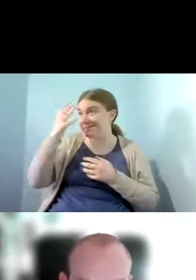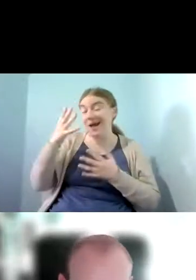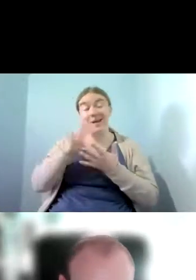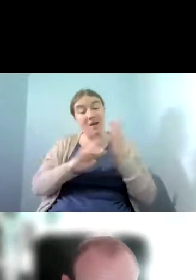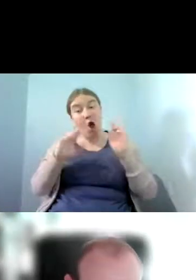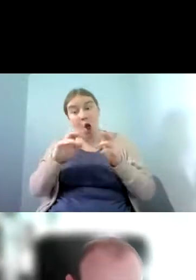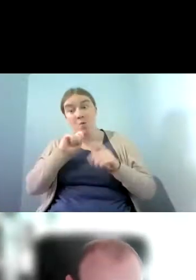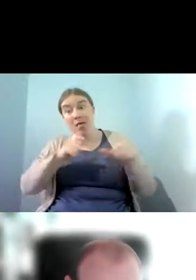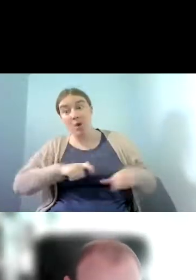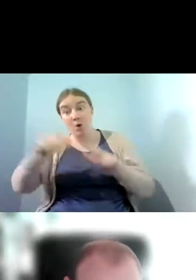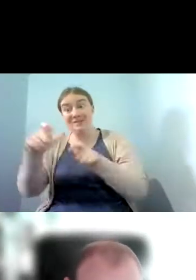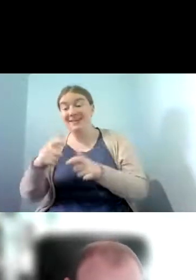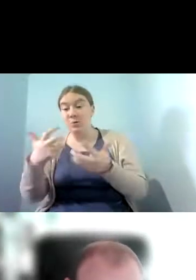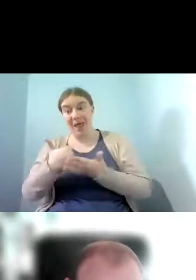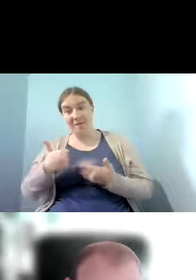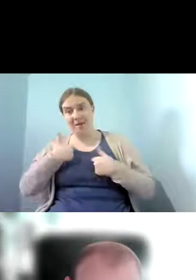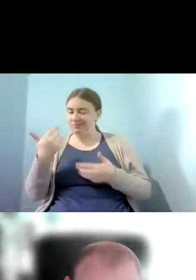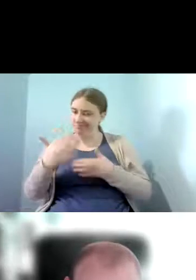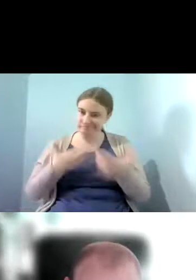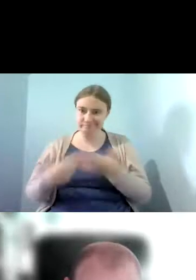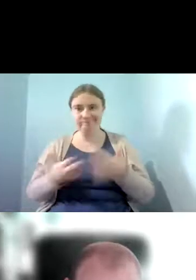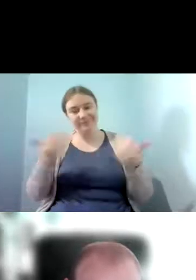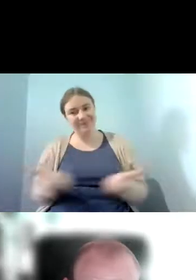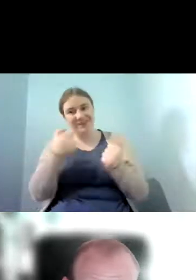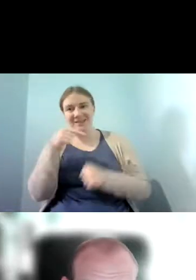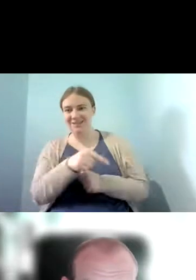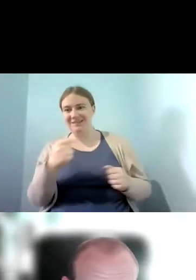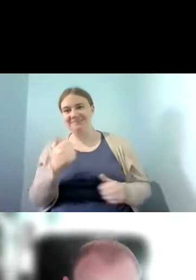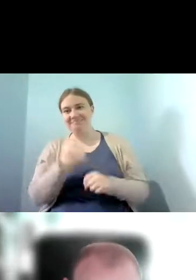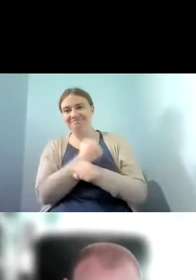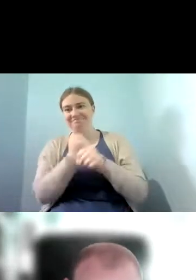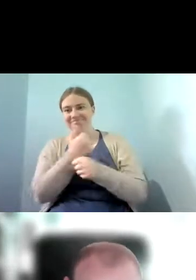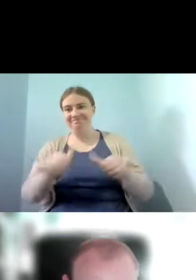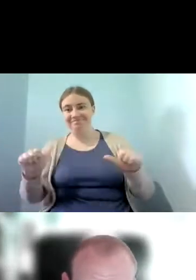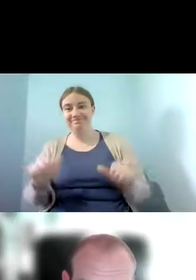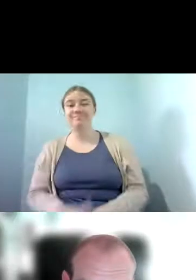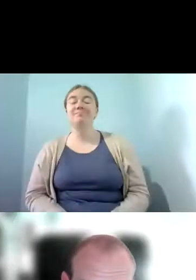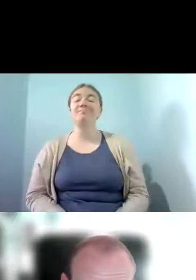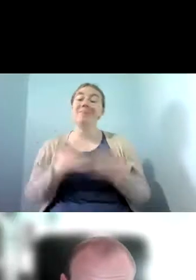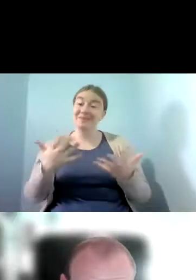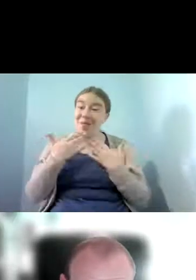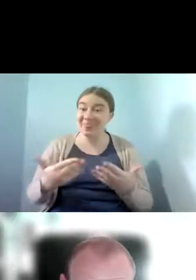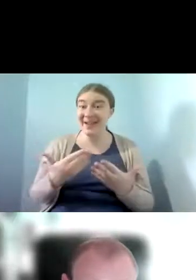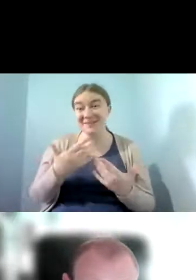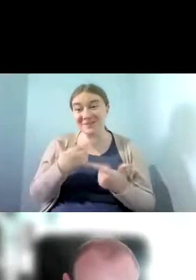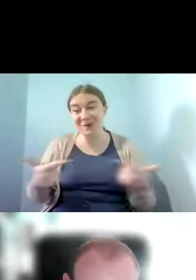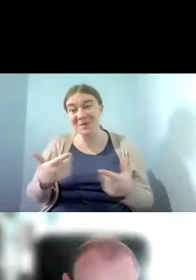getting this one built um so yeah thanks very much for listening as i said at the start of this